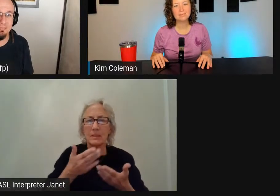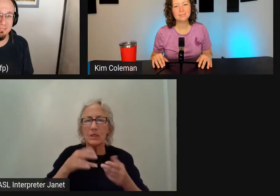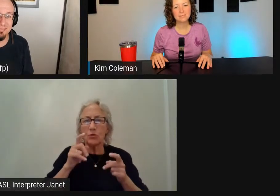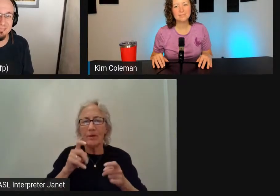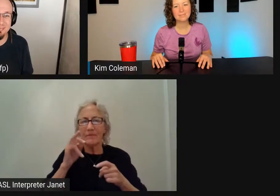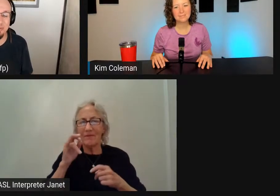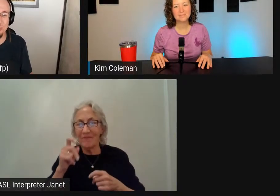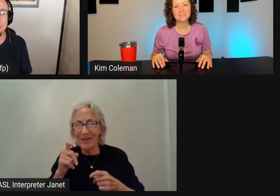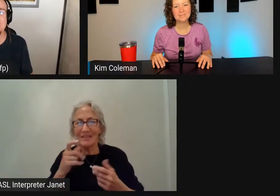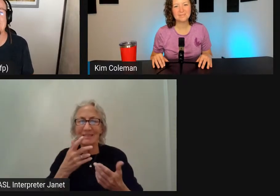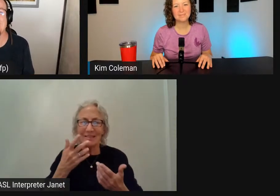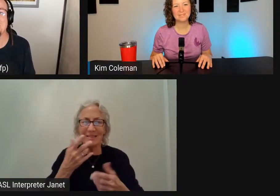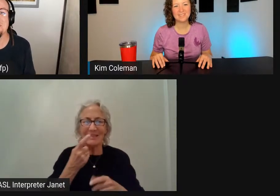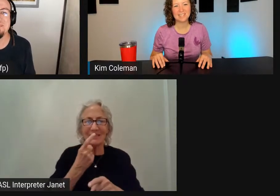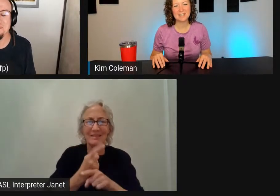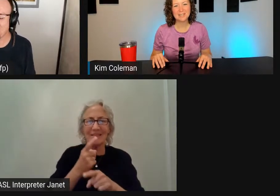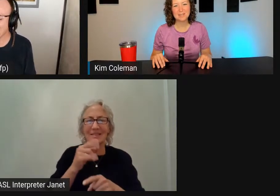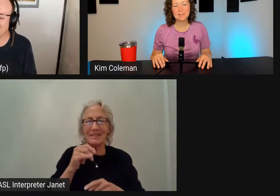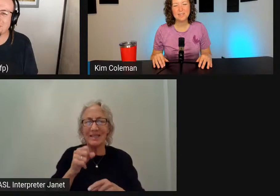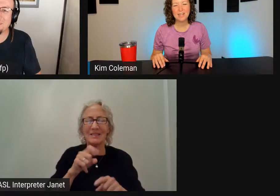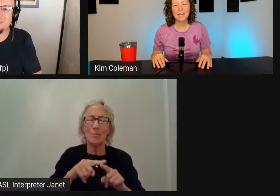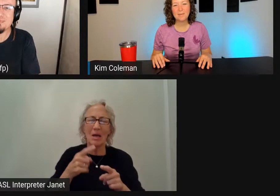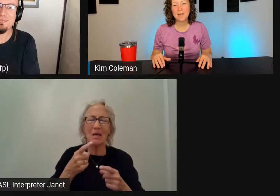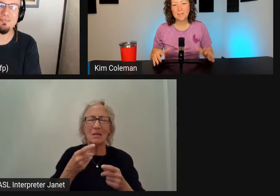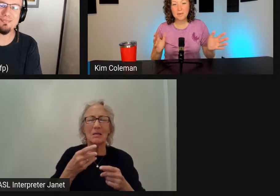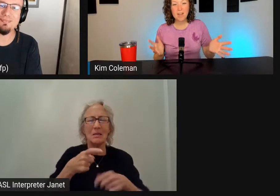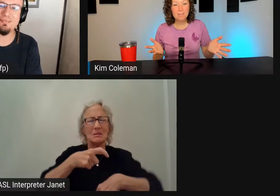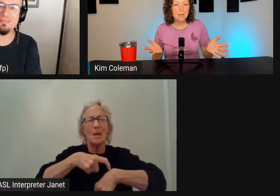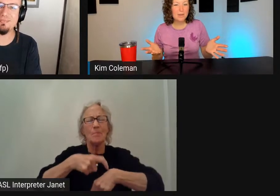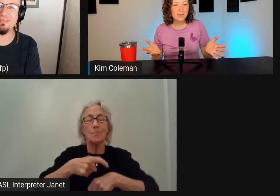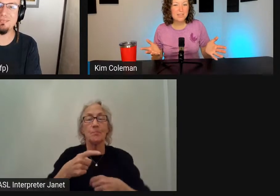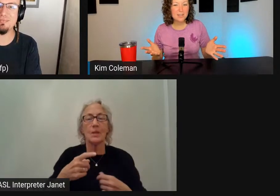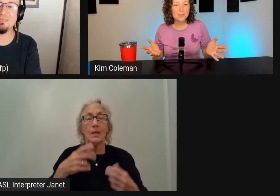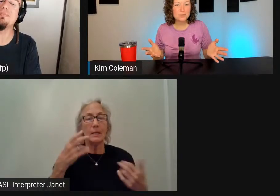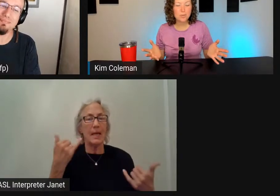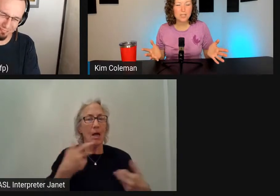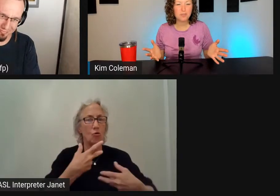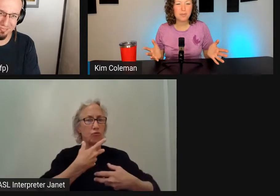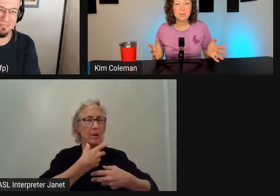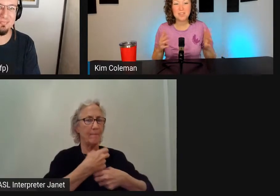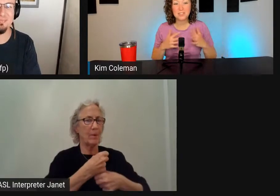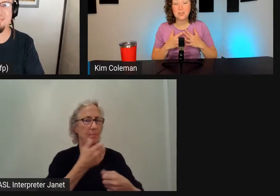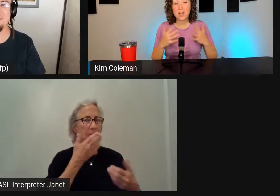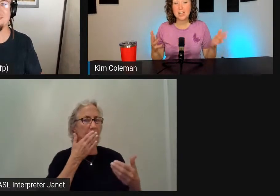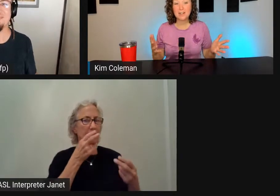In the end it will turn out that there are a few more difficult fixes to fix.